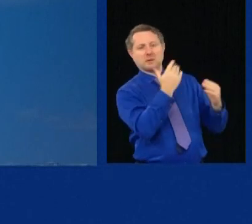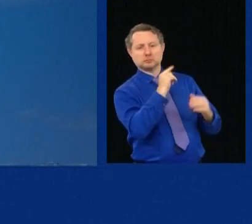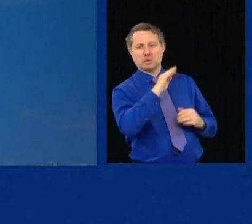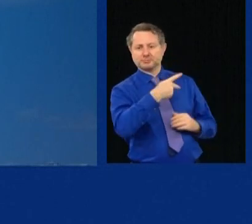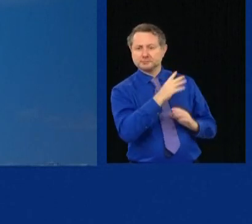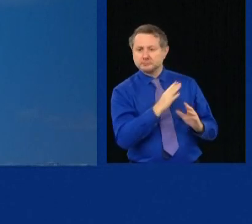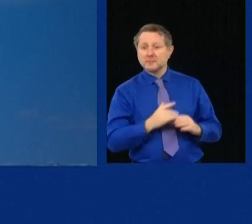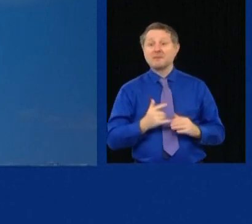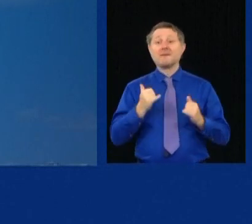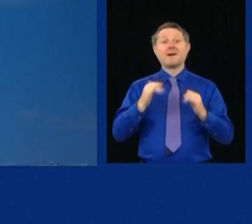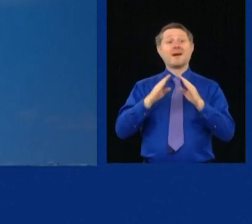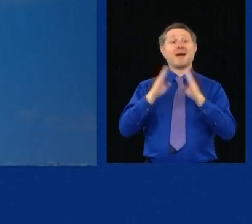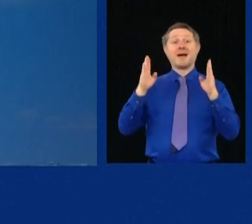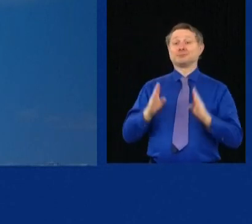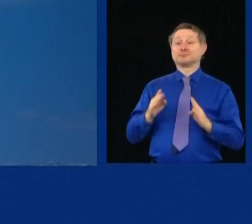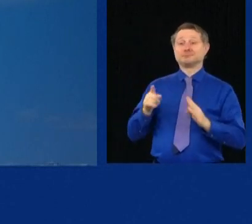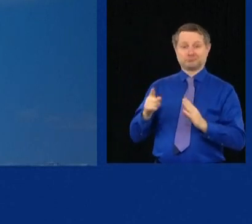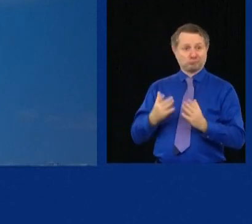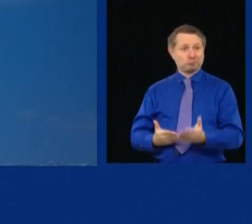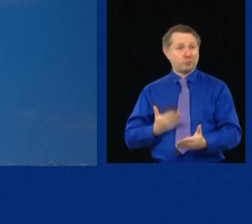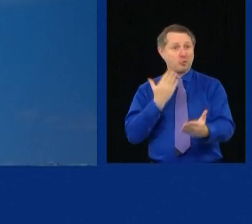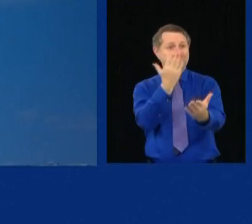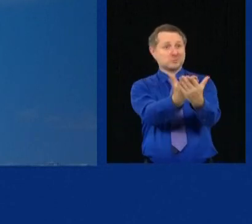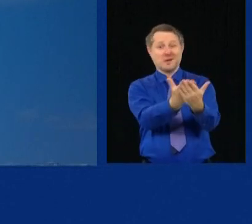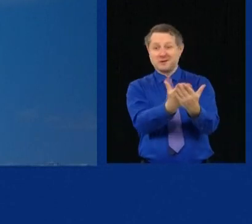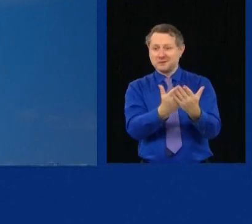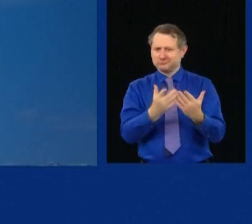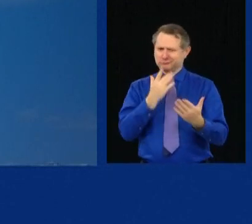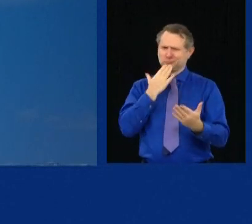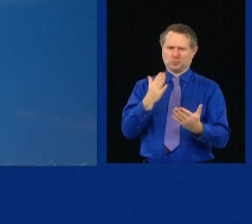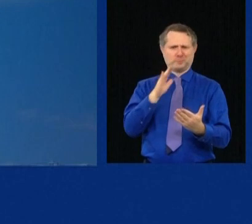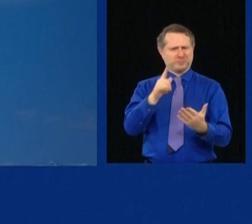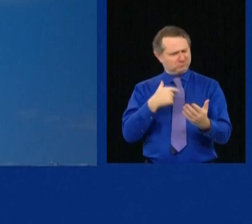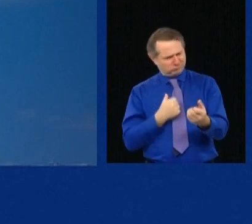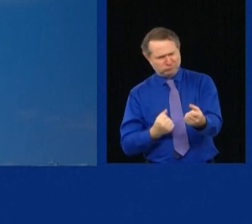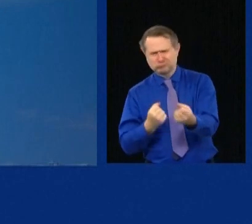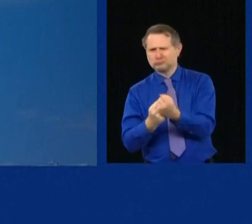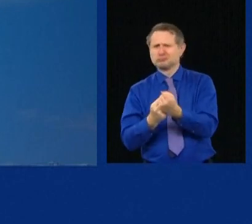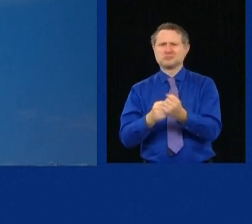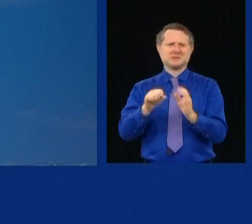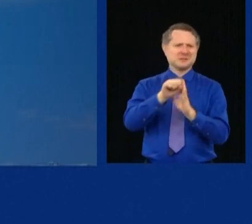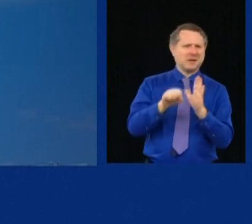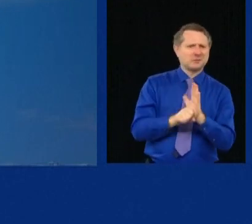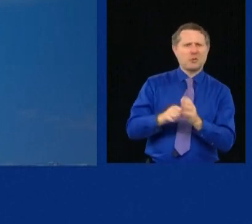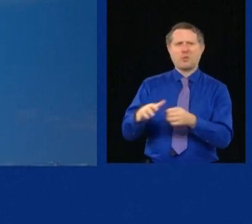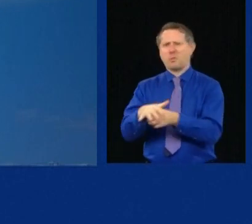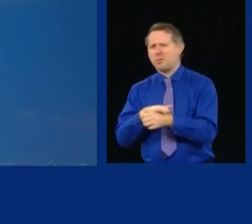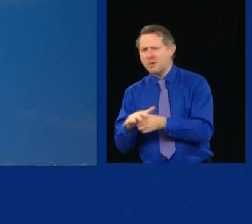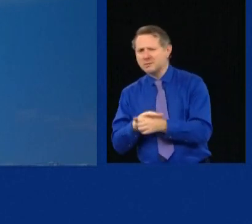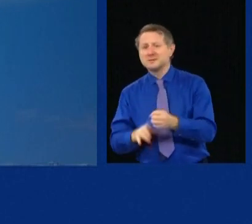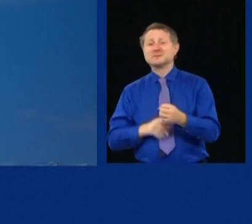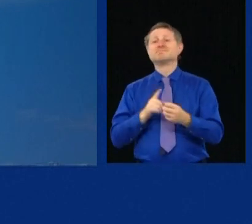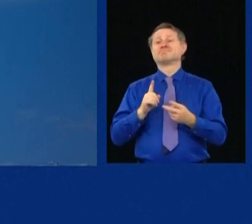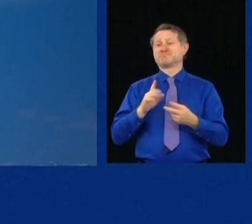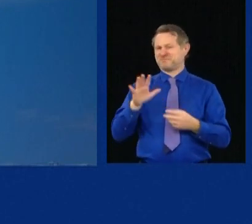THE HOUSE MEANTIME HAS PROPOSED A BILL, THE BILL DOES A LOT OF